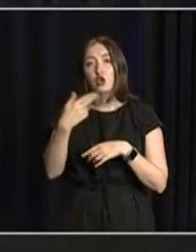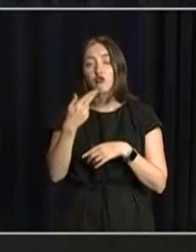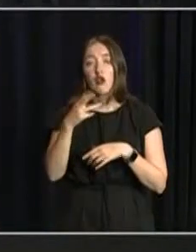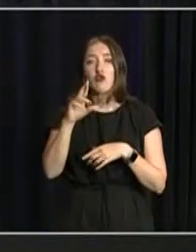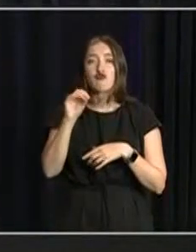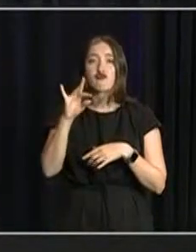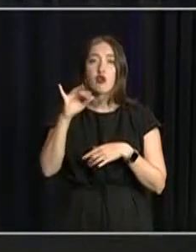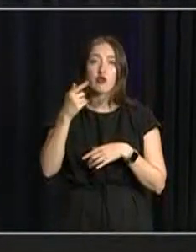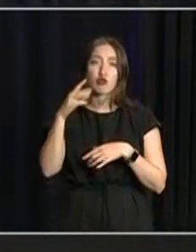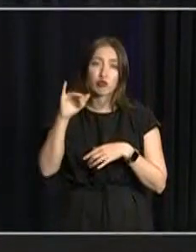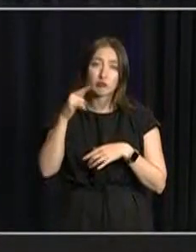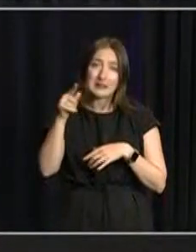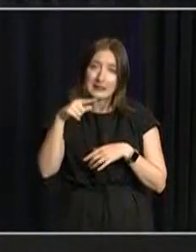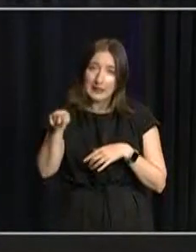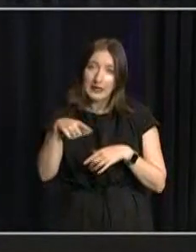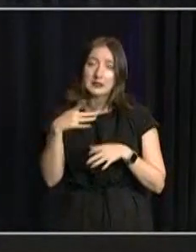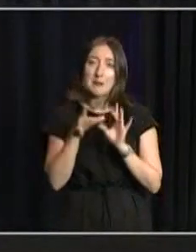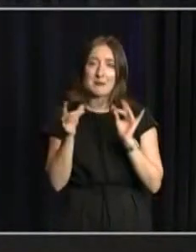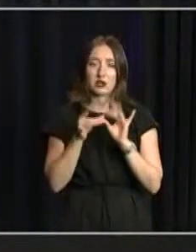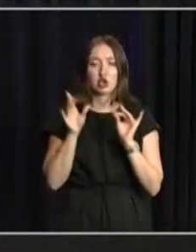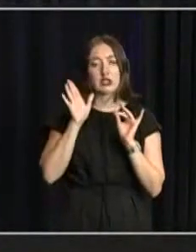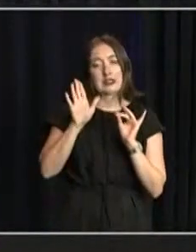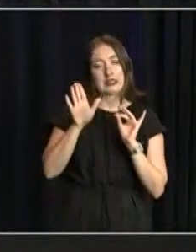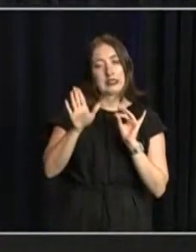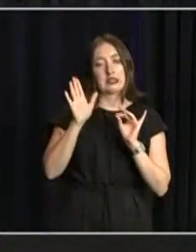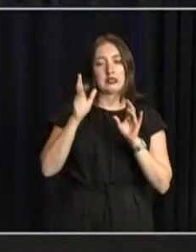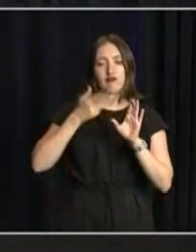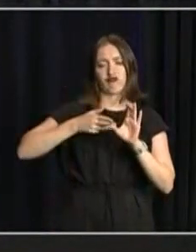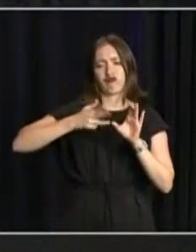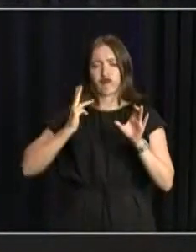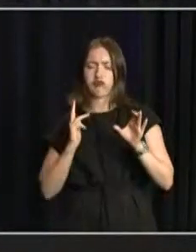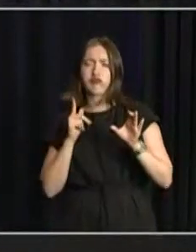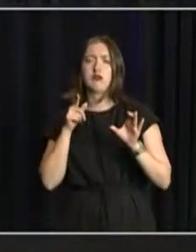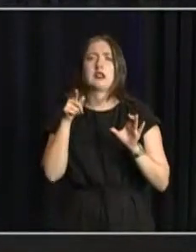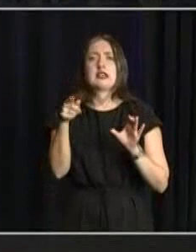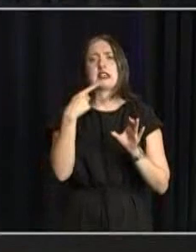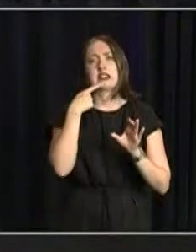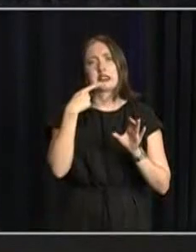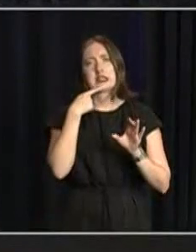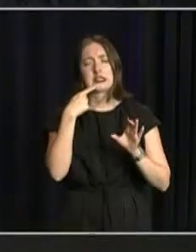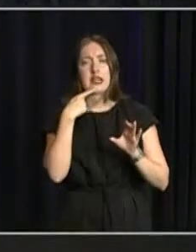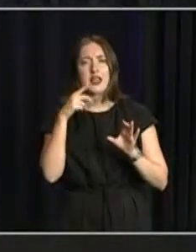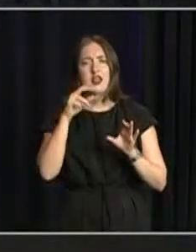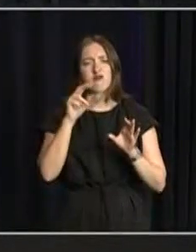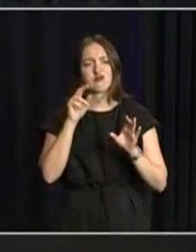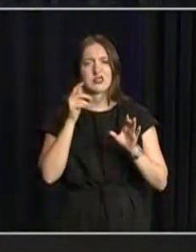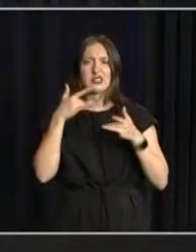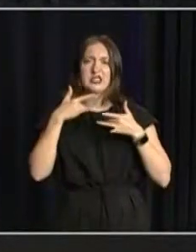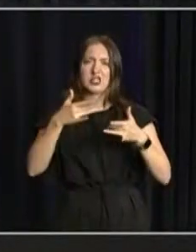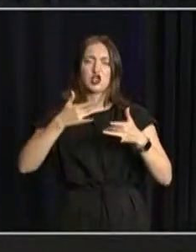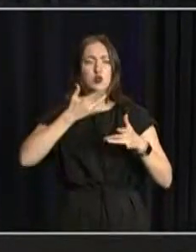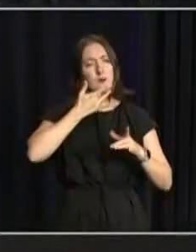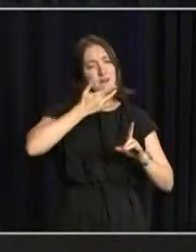He also mentions the practice of nepotism spending taxpayer dollars on salaries for employees who don't appear for work.